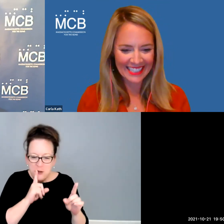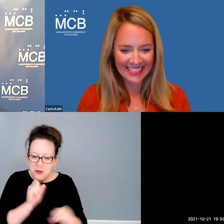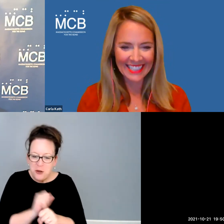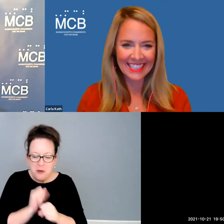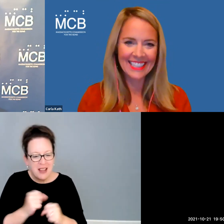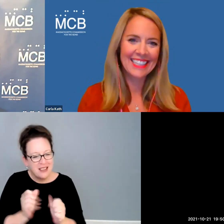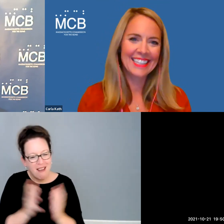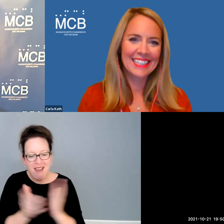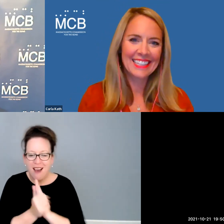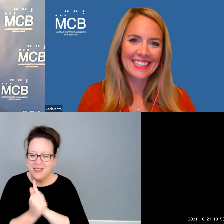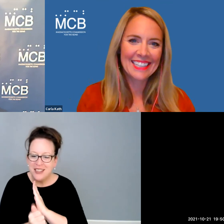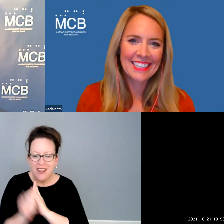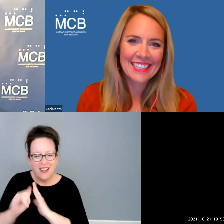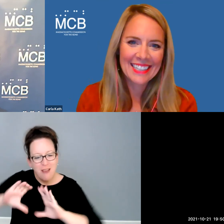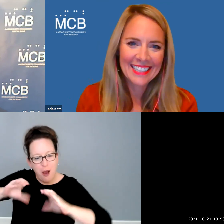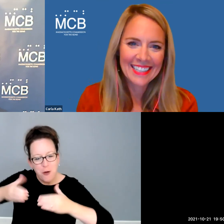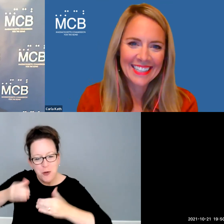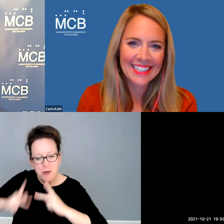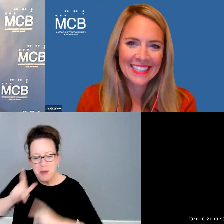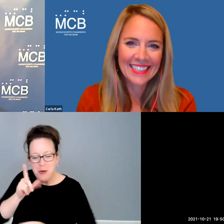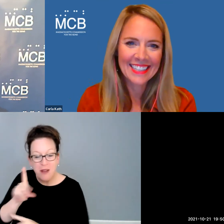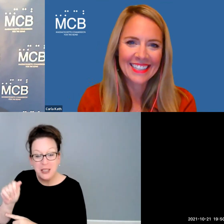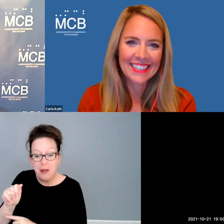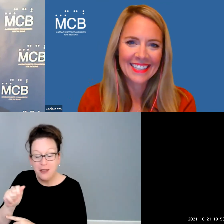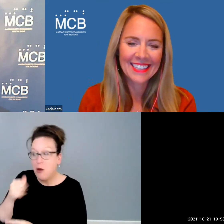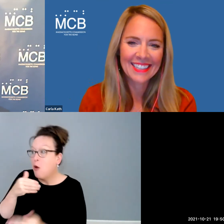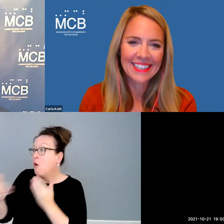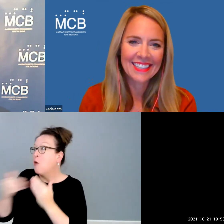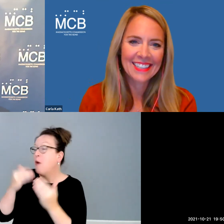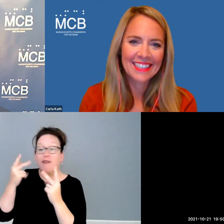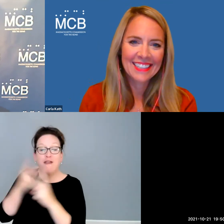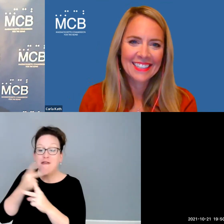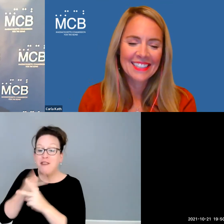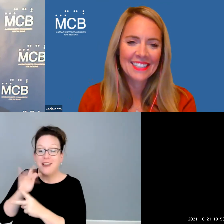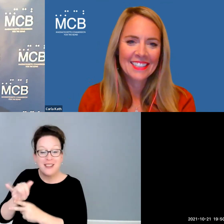Whoever taps it, is going to be at a competitive advantage. We've seen it time and time again.